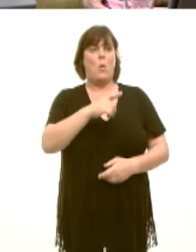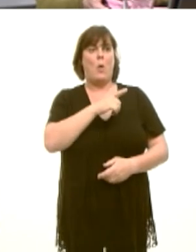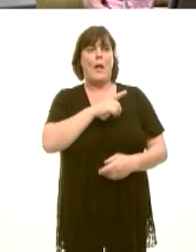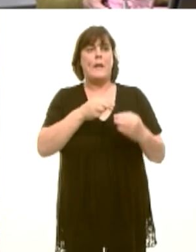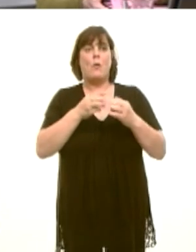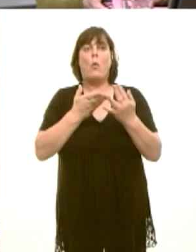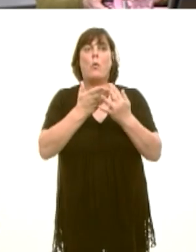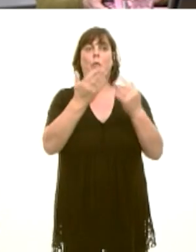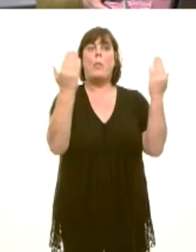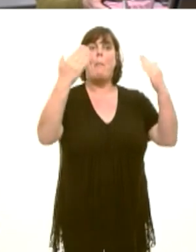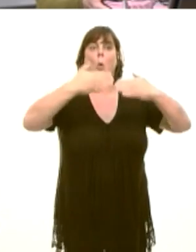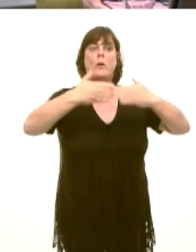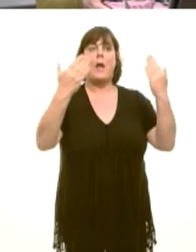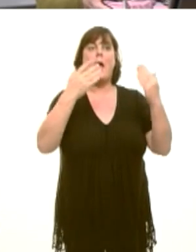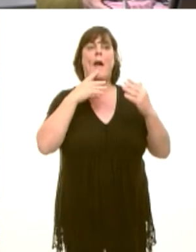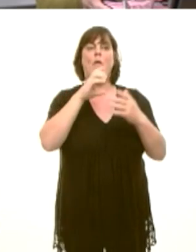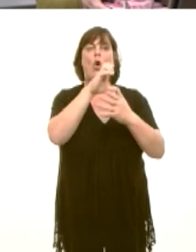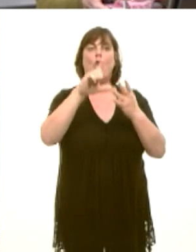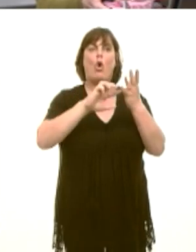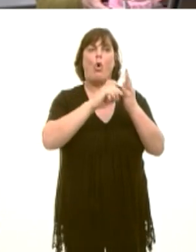go through a concrete bunker and then into Northern Ireland. That has all disappeared.